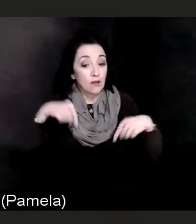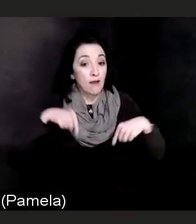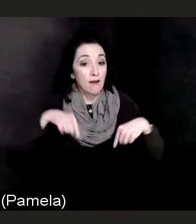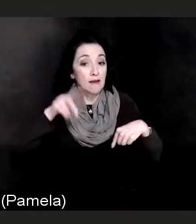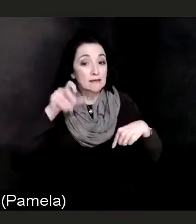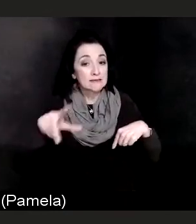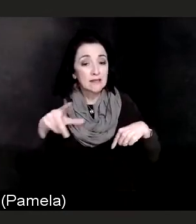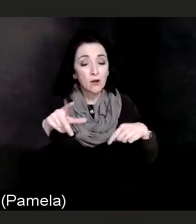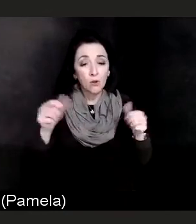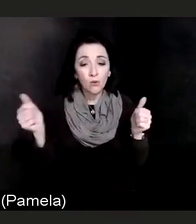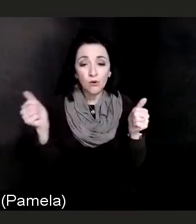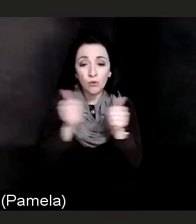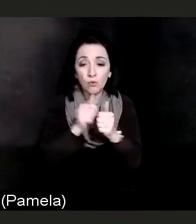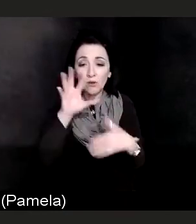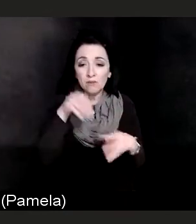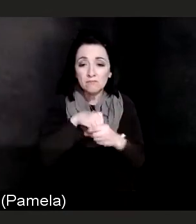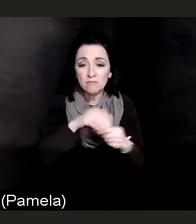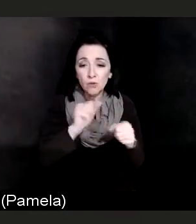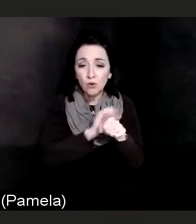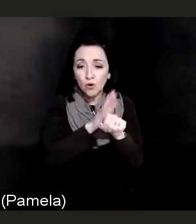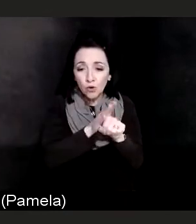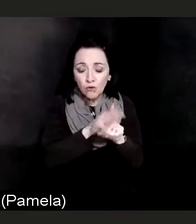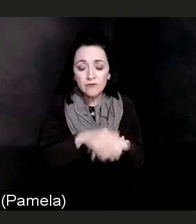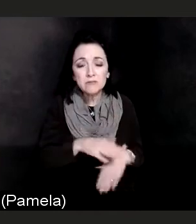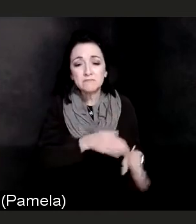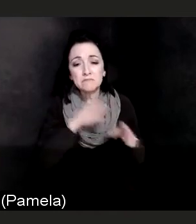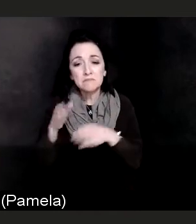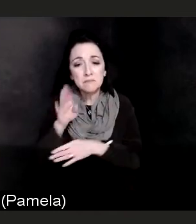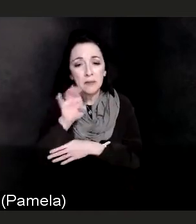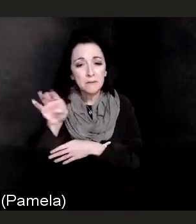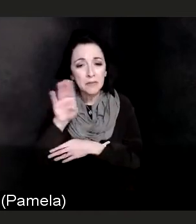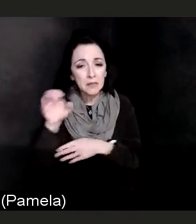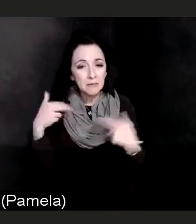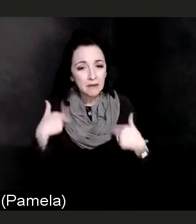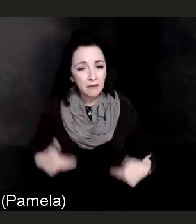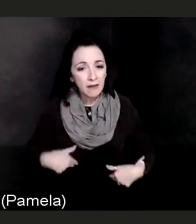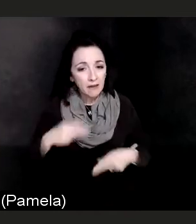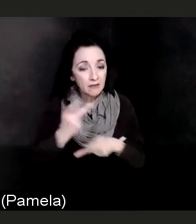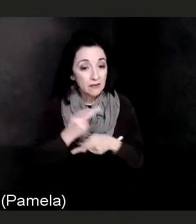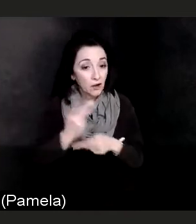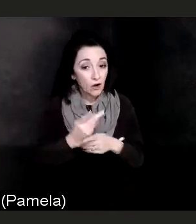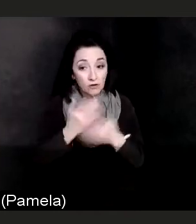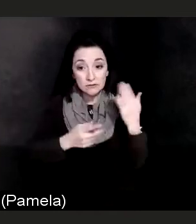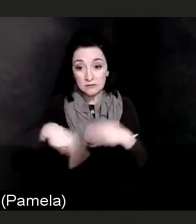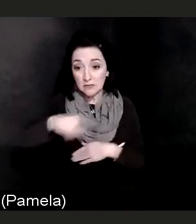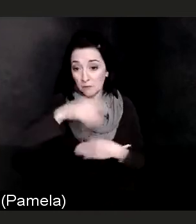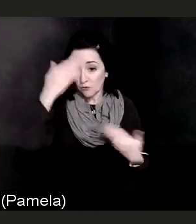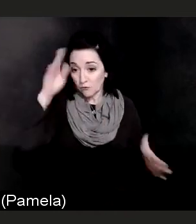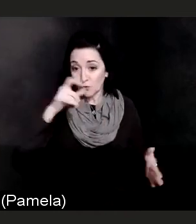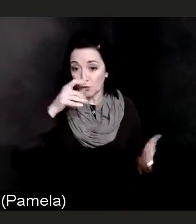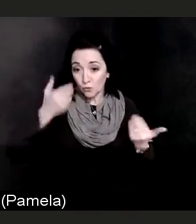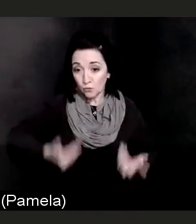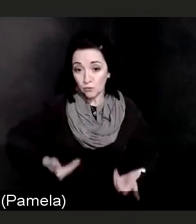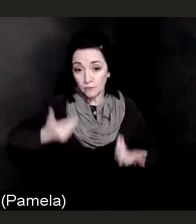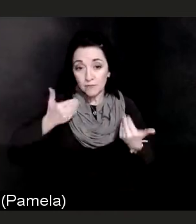and of course, Beebe Healthcare. For those who may not know me, I am Bill Chasanov, and I appreciate Dr. Tam's introduction.